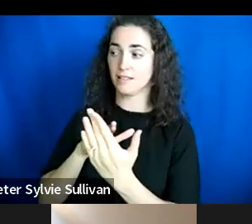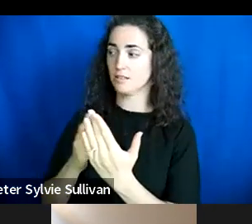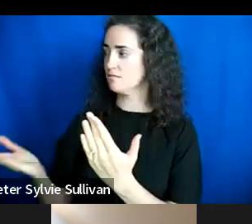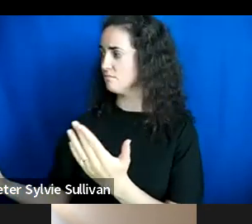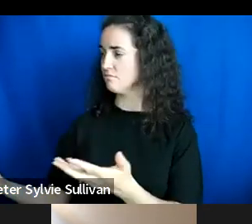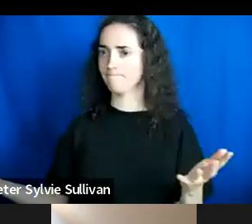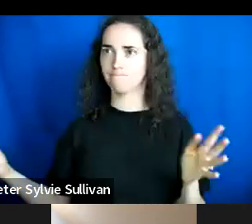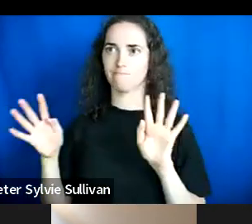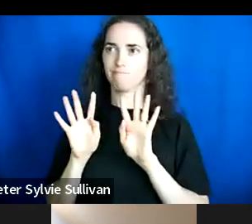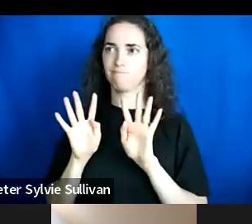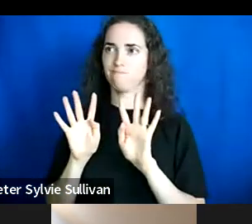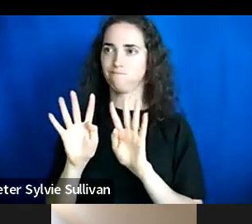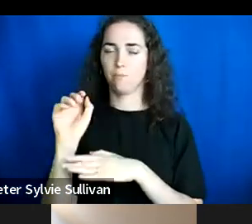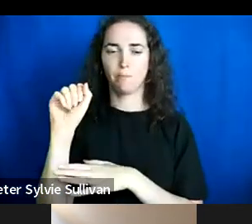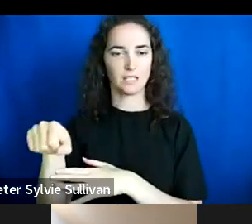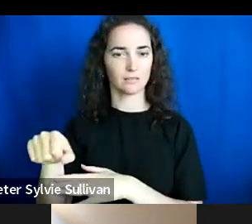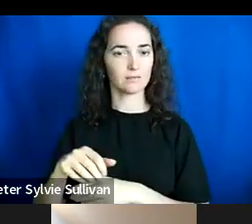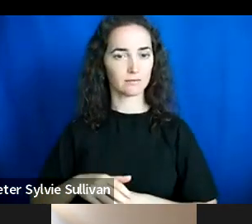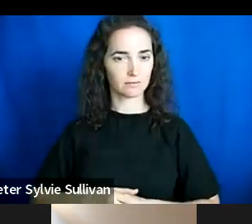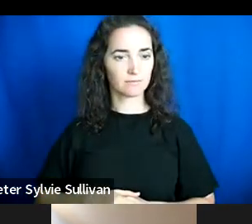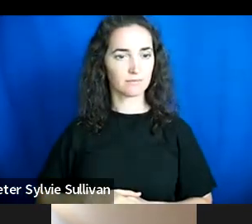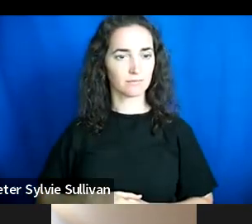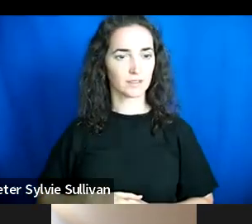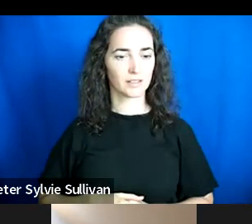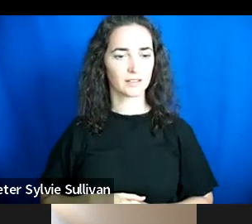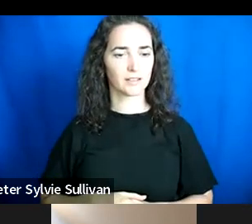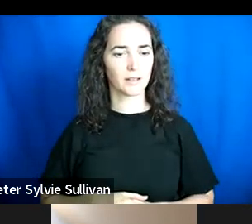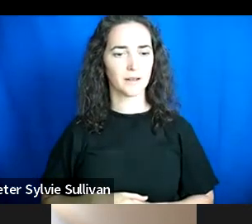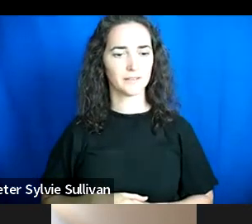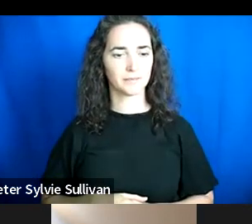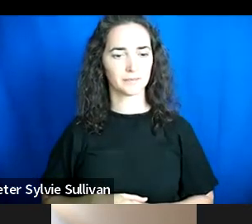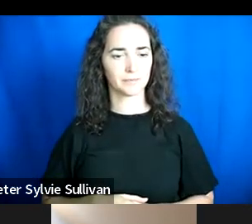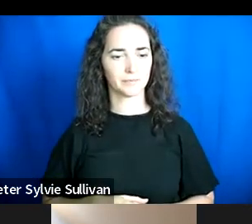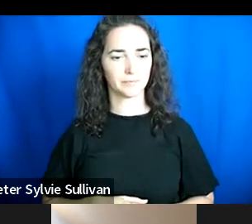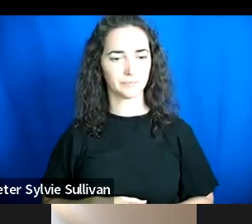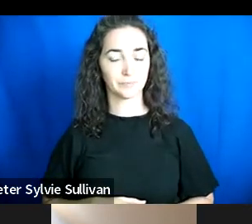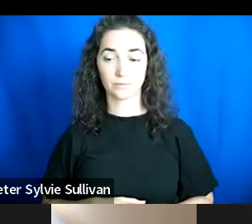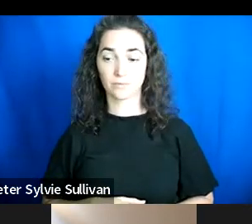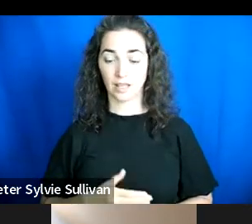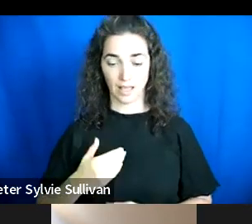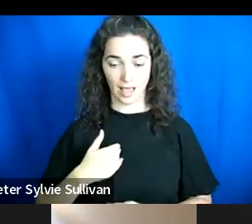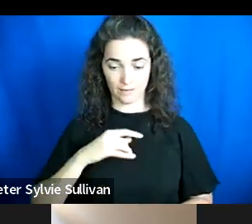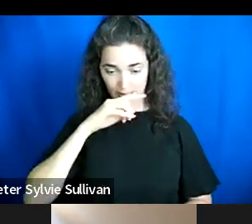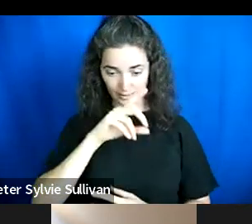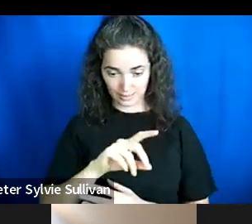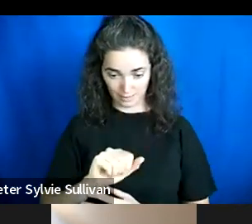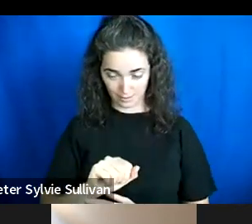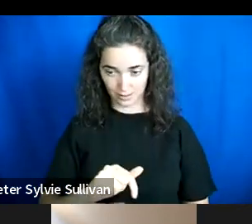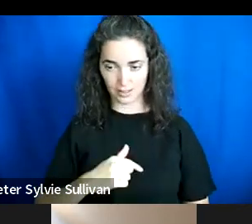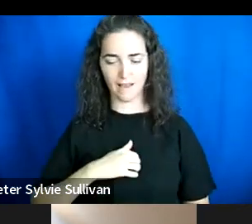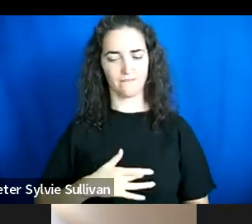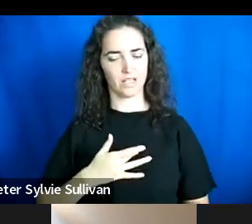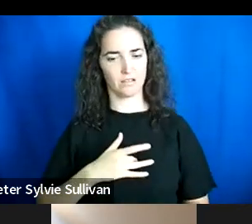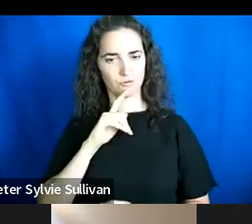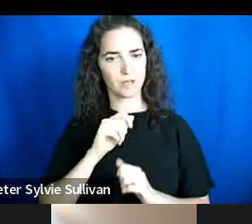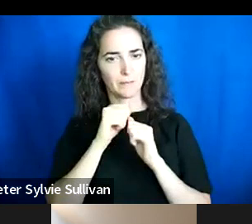And I think that that being the parent of a child with disability is is a blessing a really great point about that.